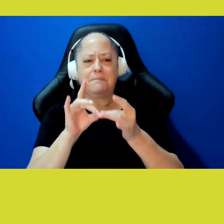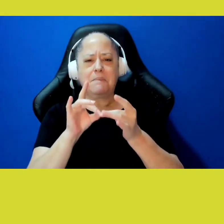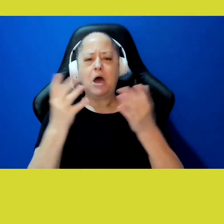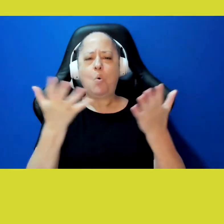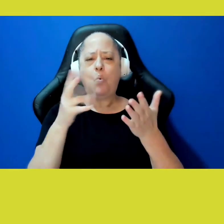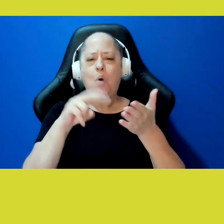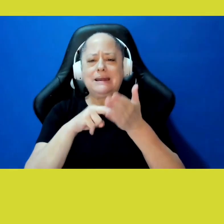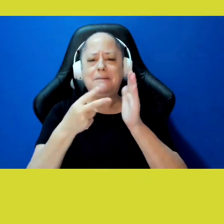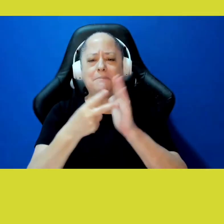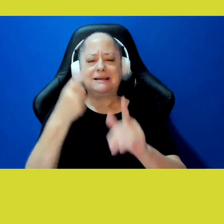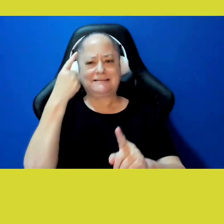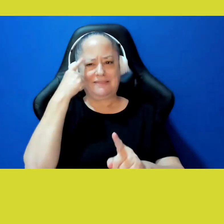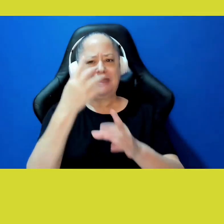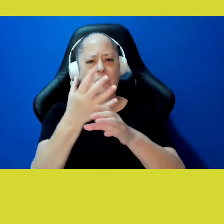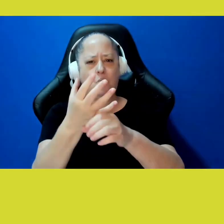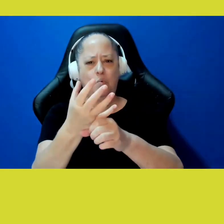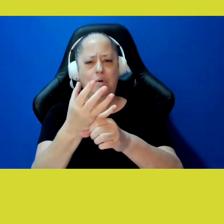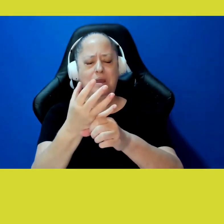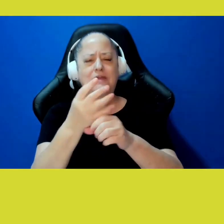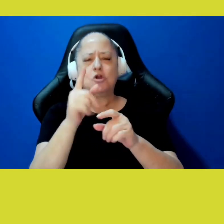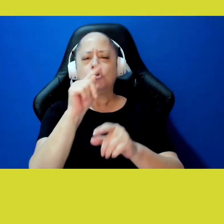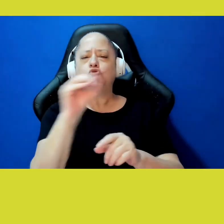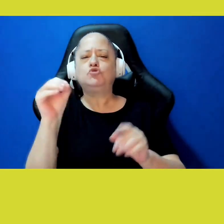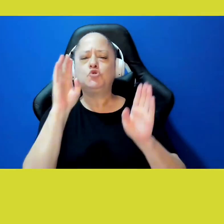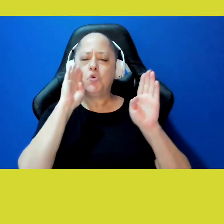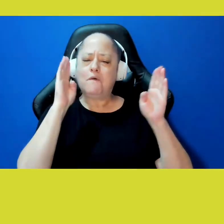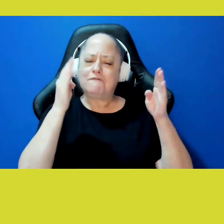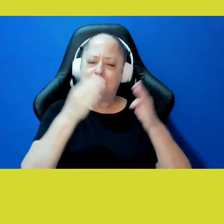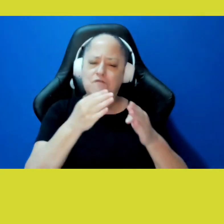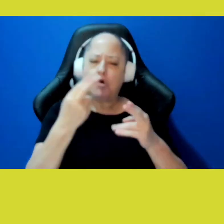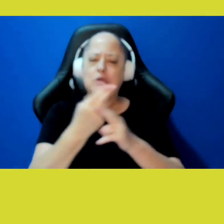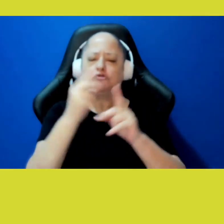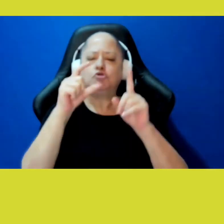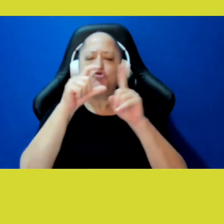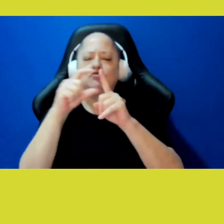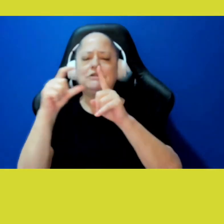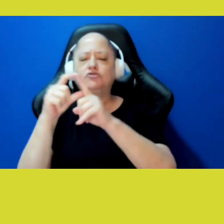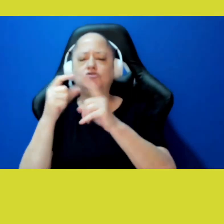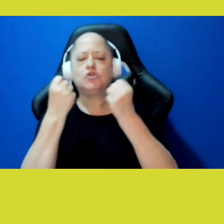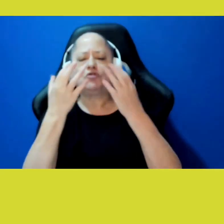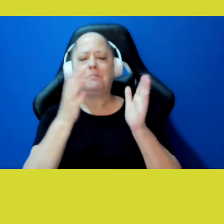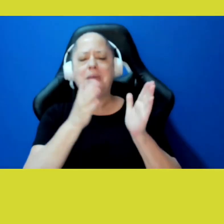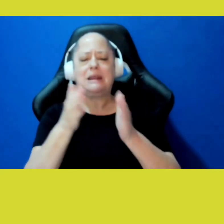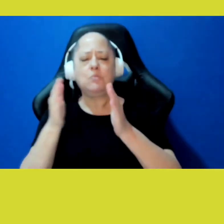I think we've gotten too focused on using a term that in many ways has lost its meaning.